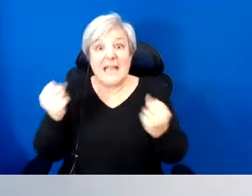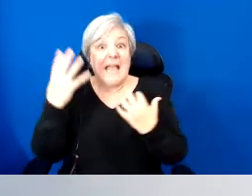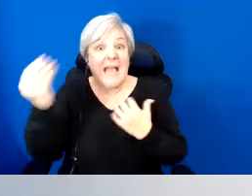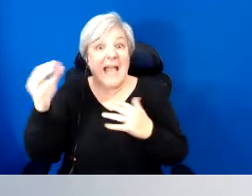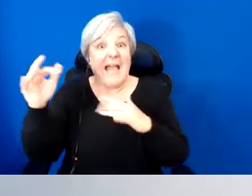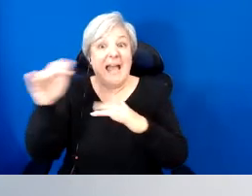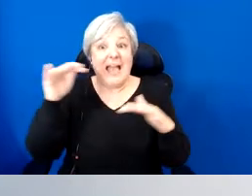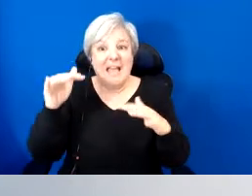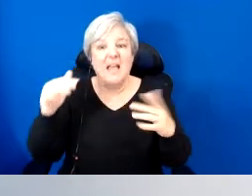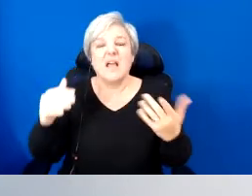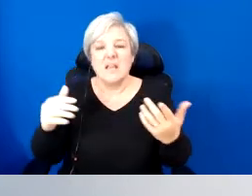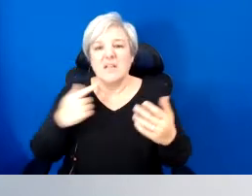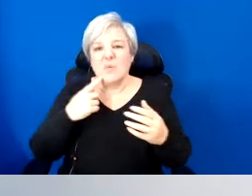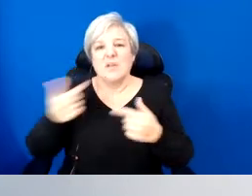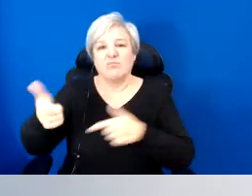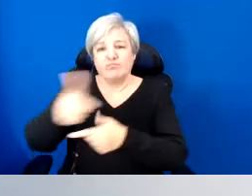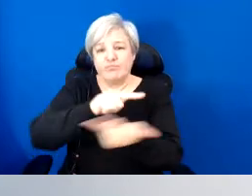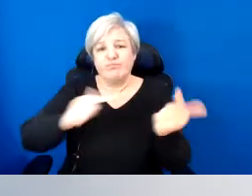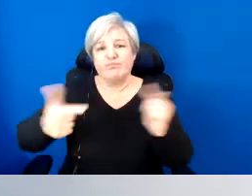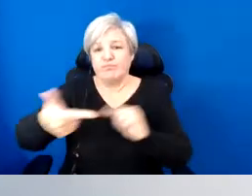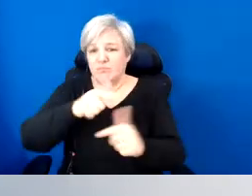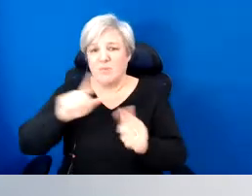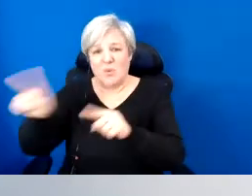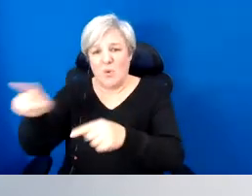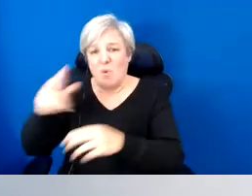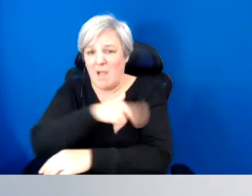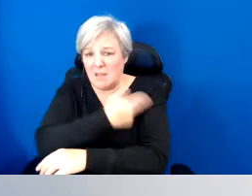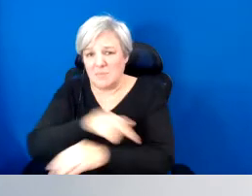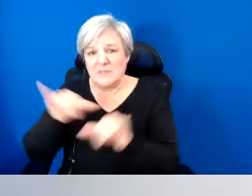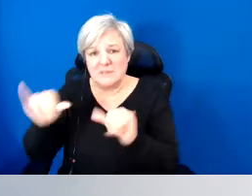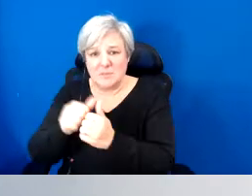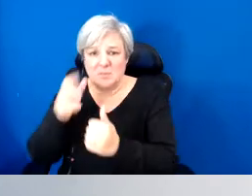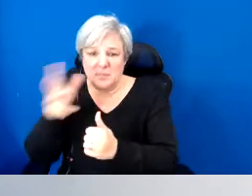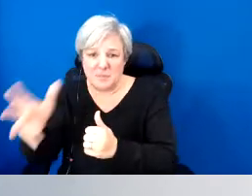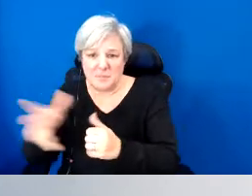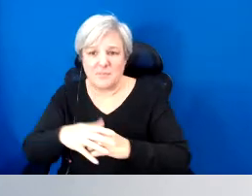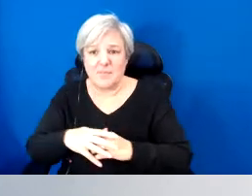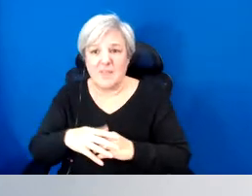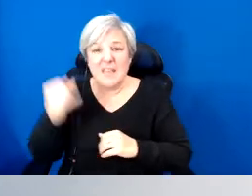sitting with her in the hospital if she would have passed just a few months prior.